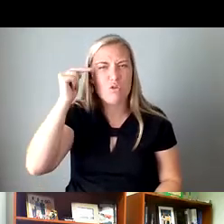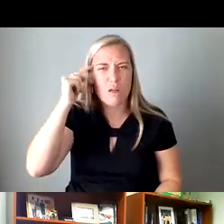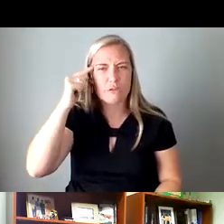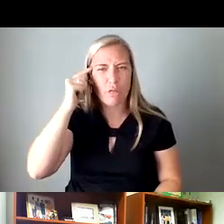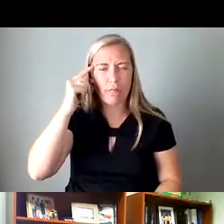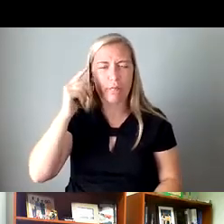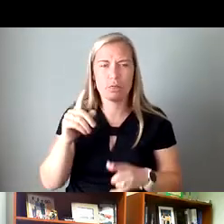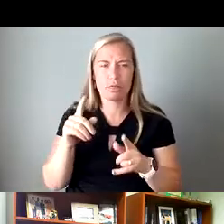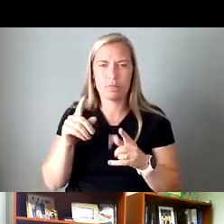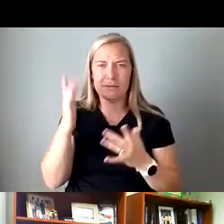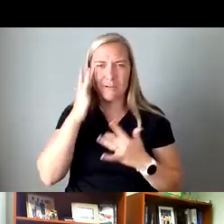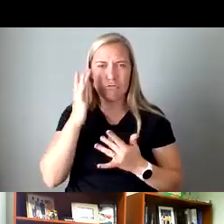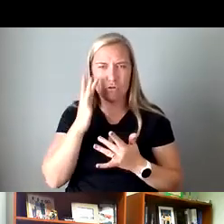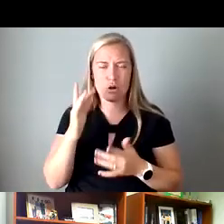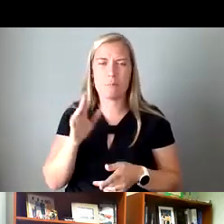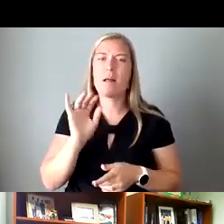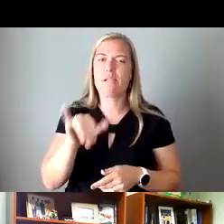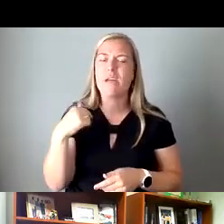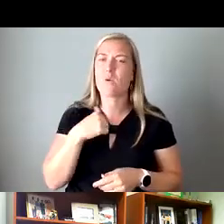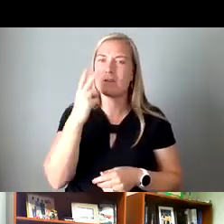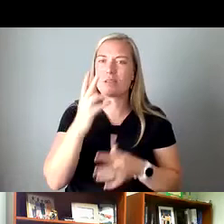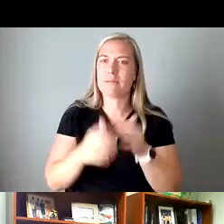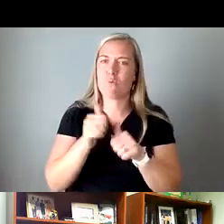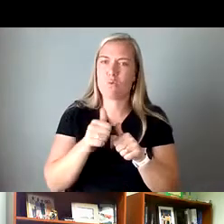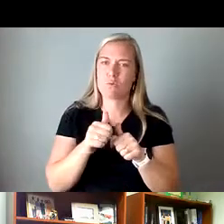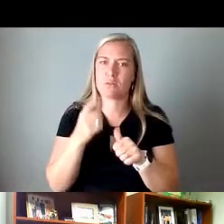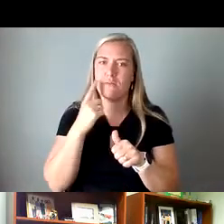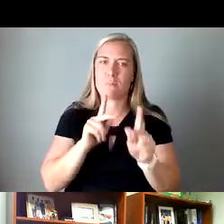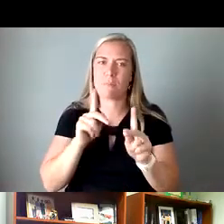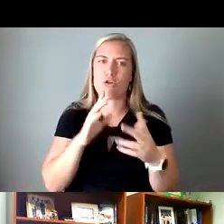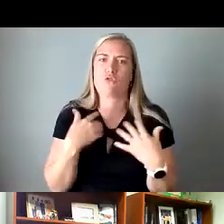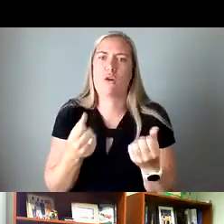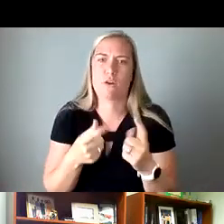who are recovering from viral infections. We don't actually know that this is related to the vaccine,